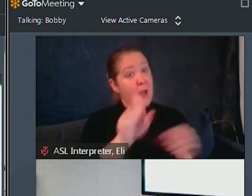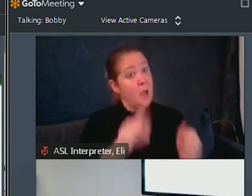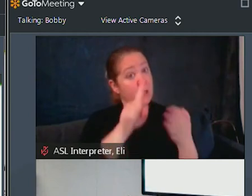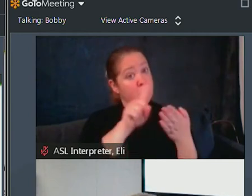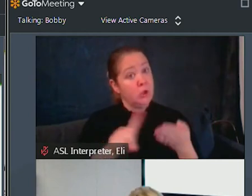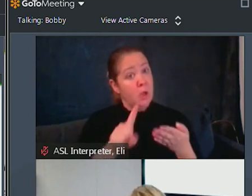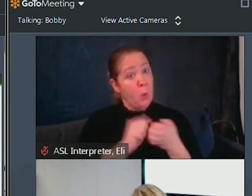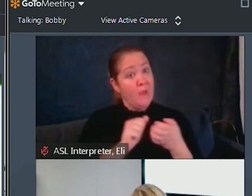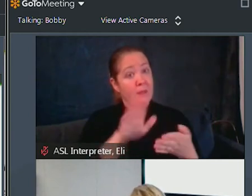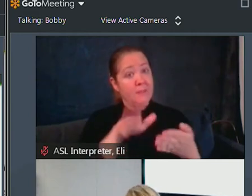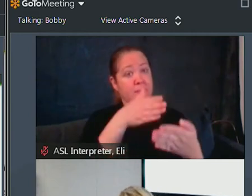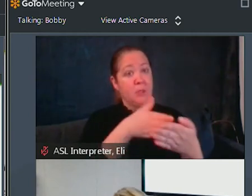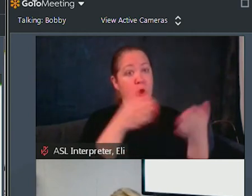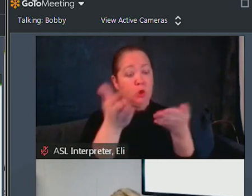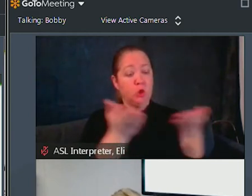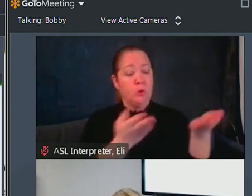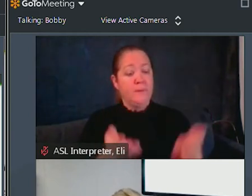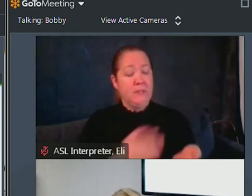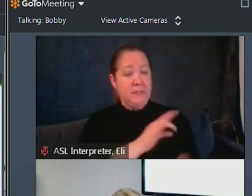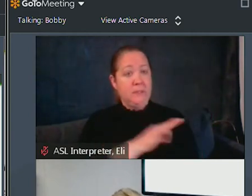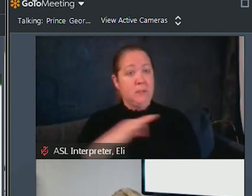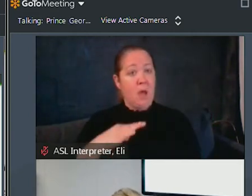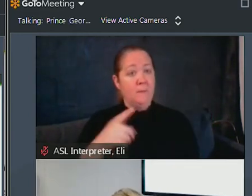the central services staff and certainly find out. Okay, thank you.